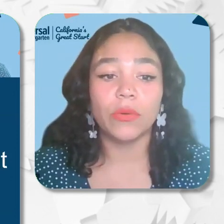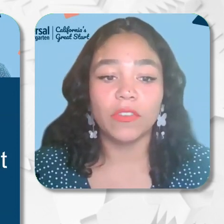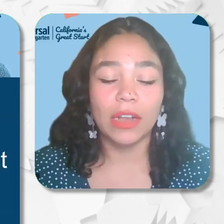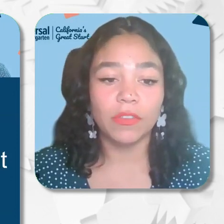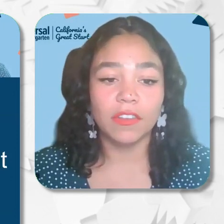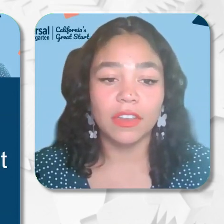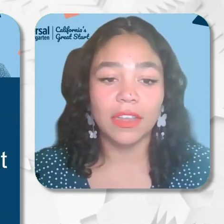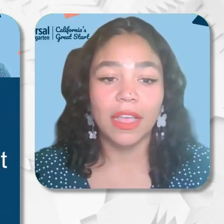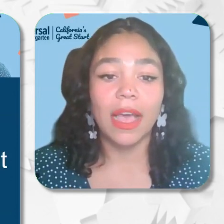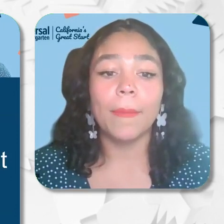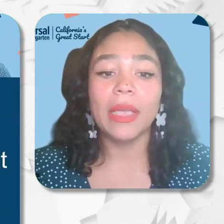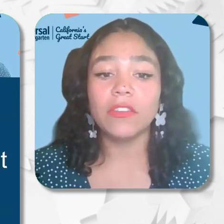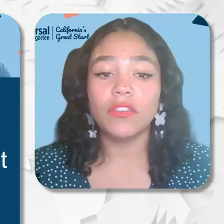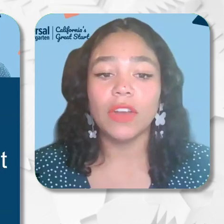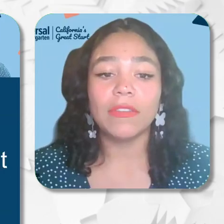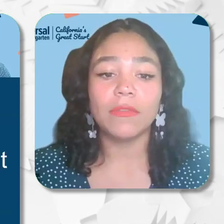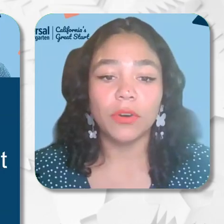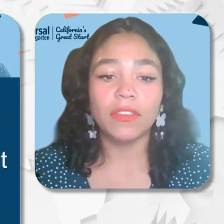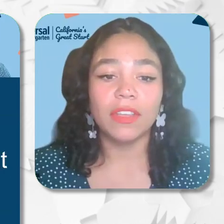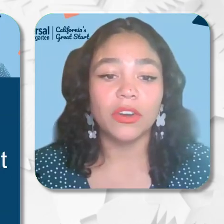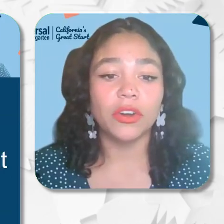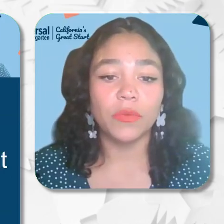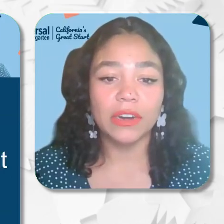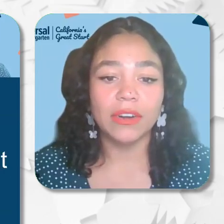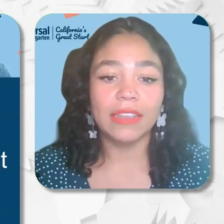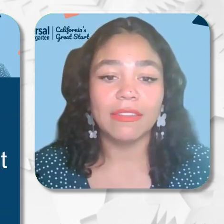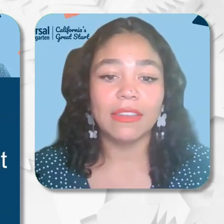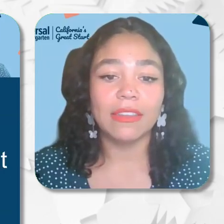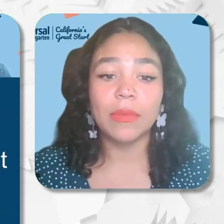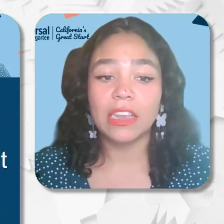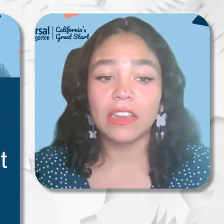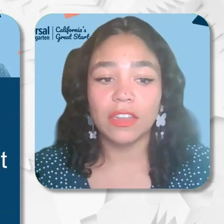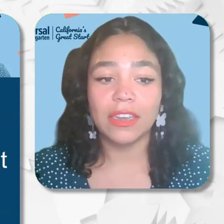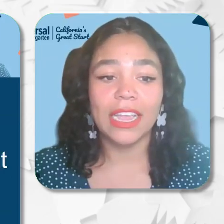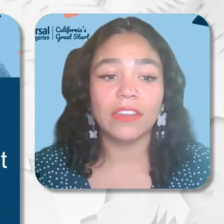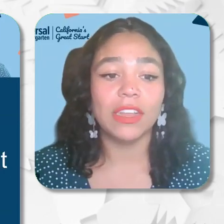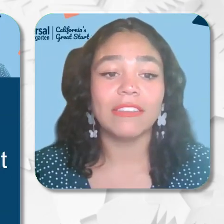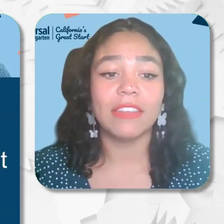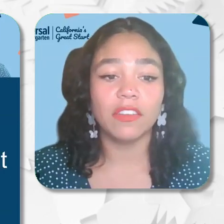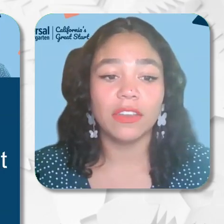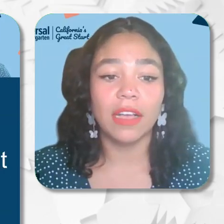language acquisition. A major driving force in her career is the dissemination and translation